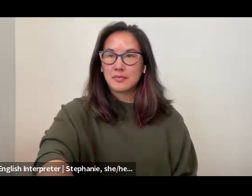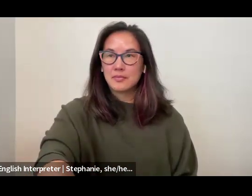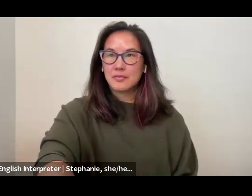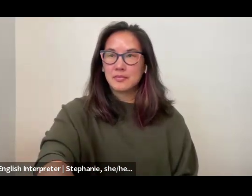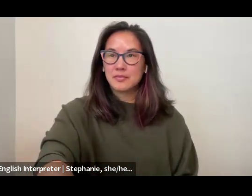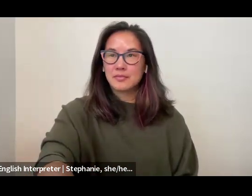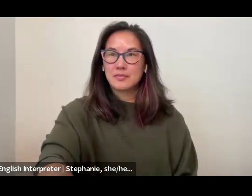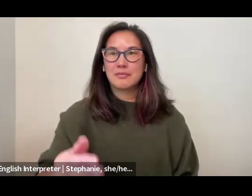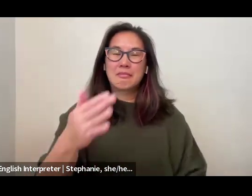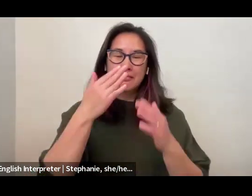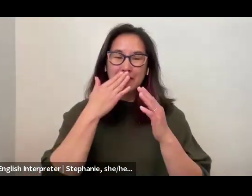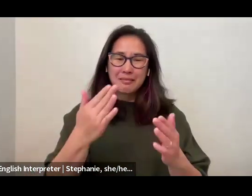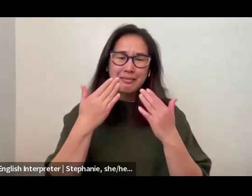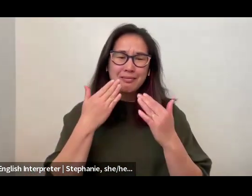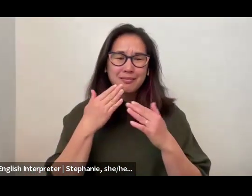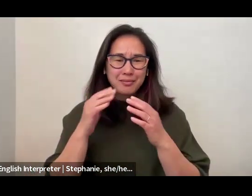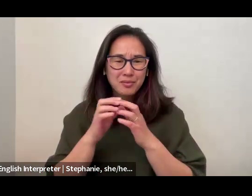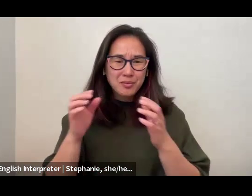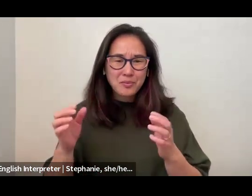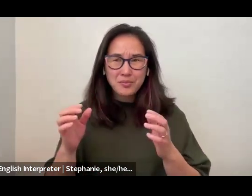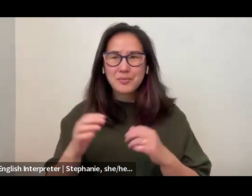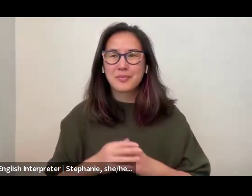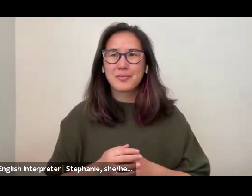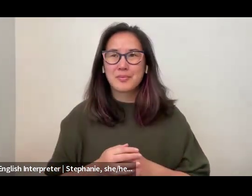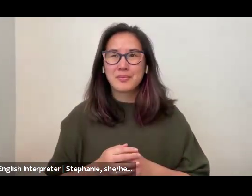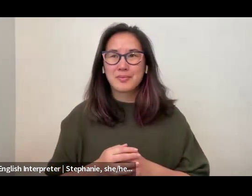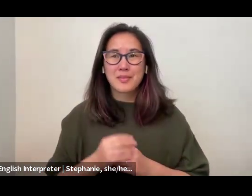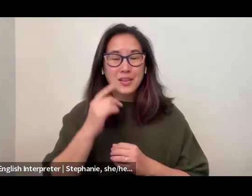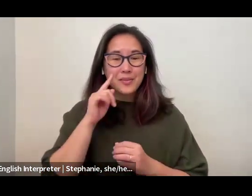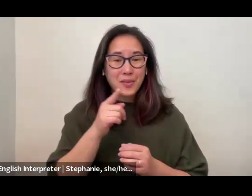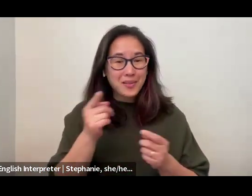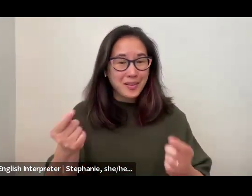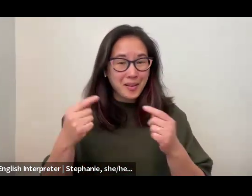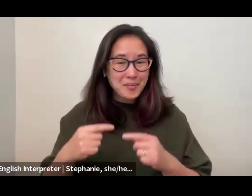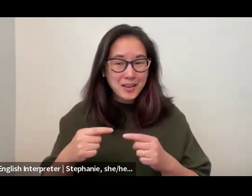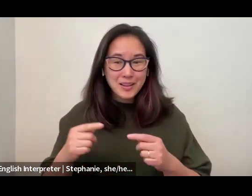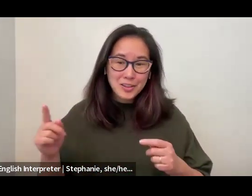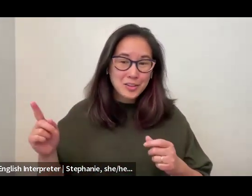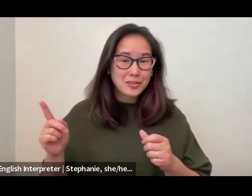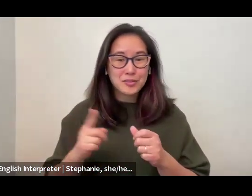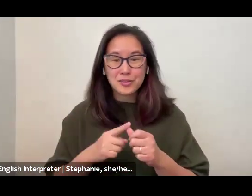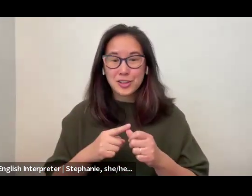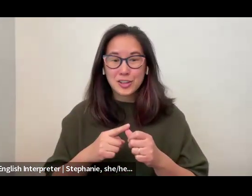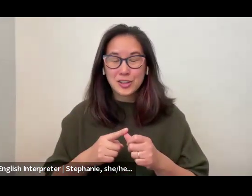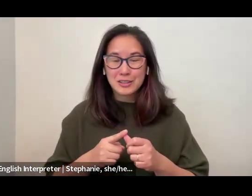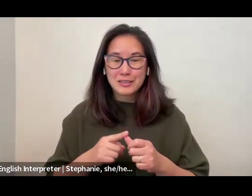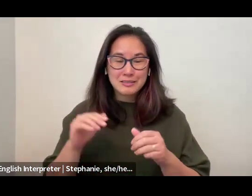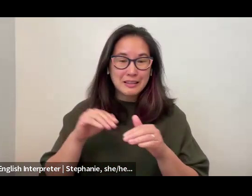Thanks so much for coming to our first ever accessible strength